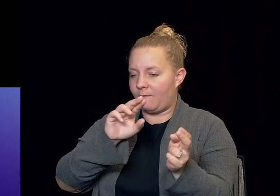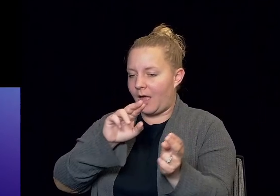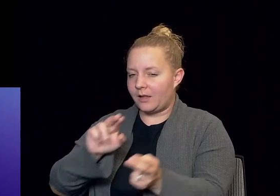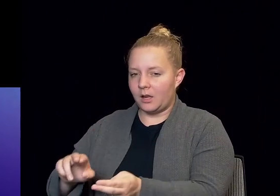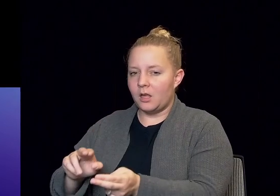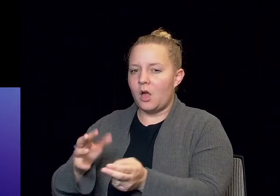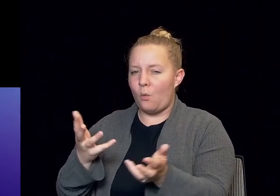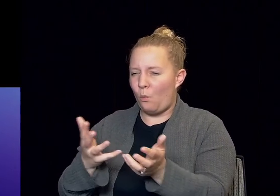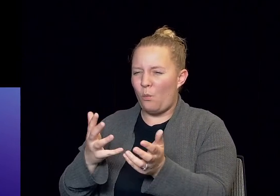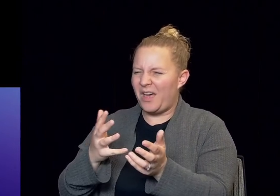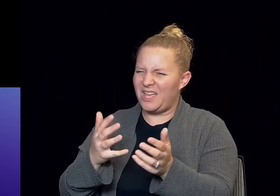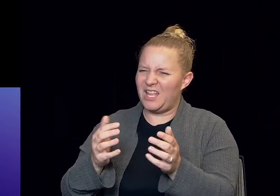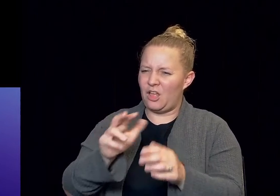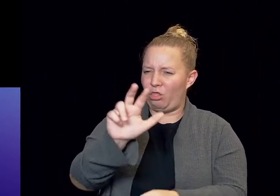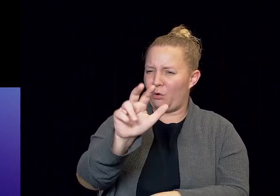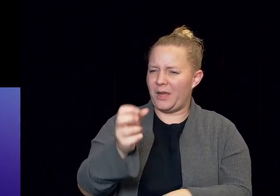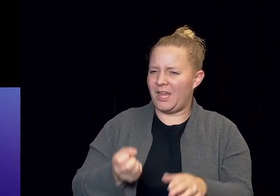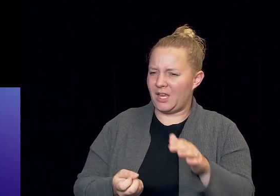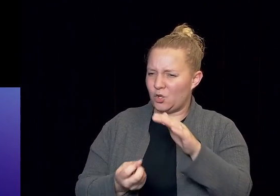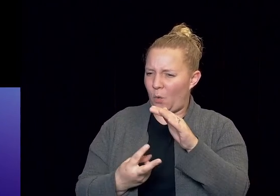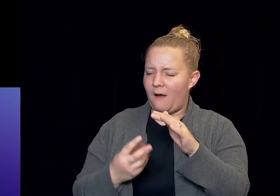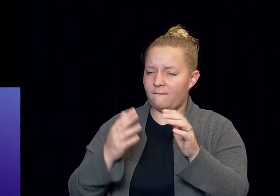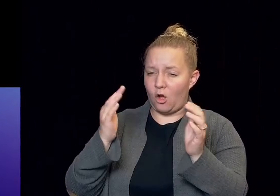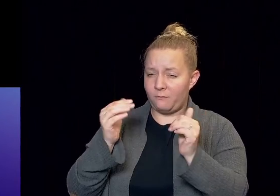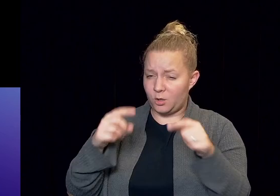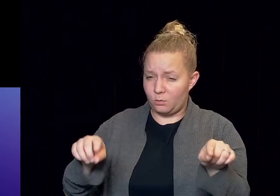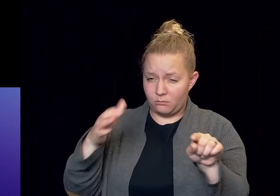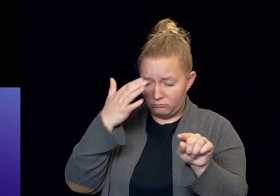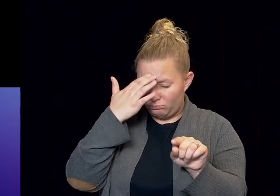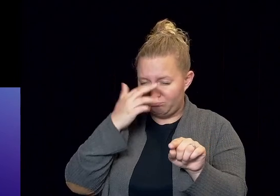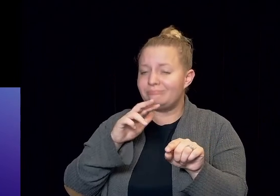3 and 12? Hopefully, we know it's 3. So, 3 divided by 3 is 1. 12 divided